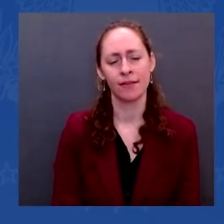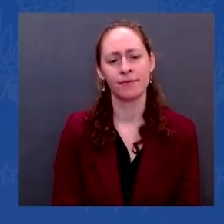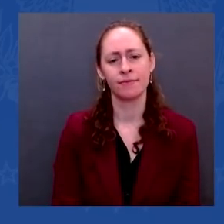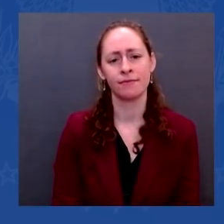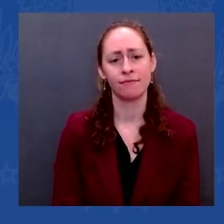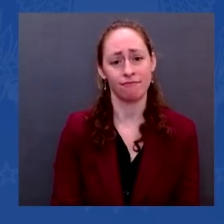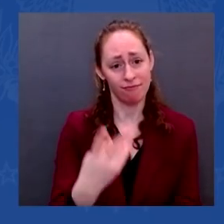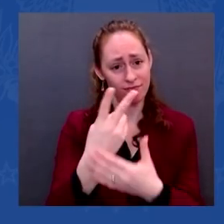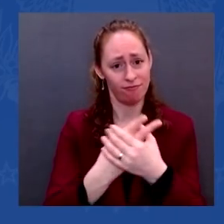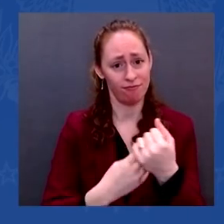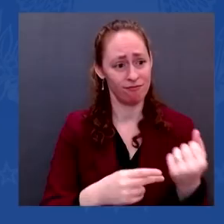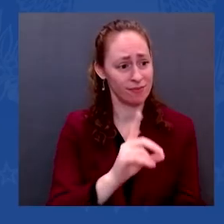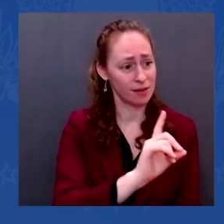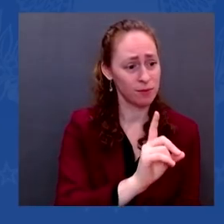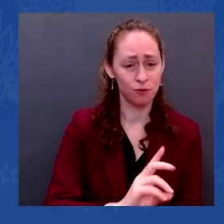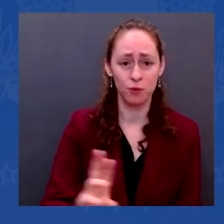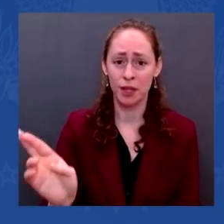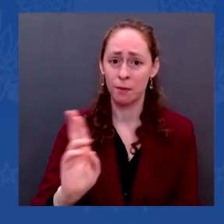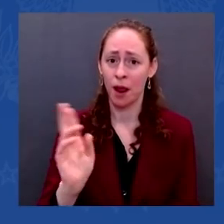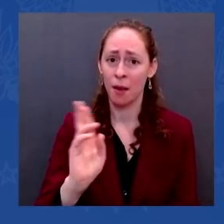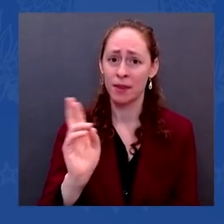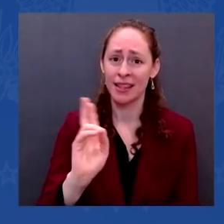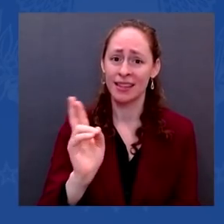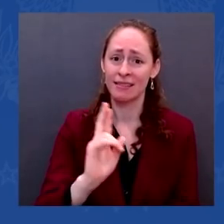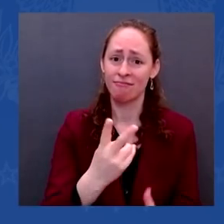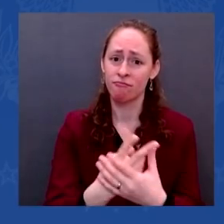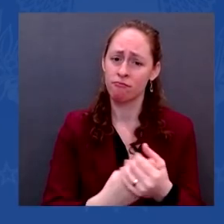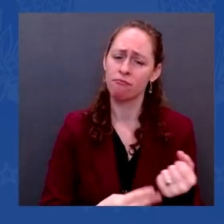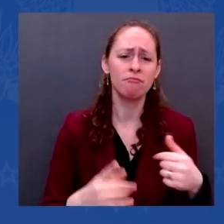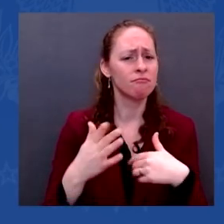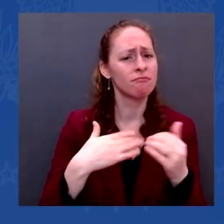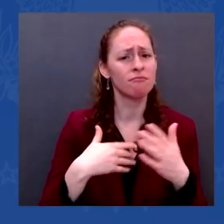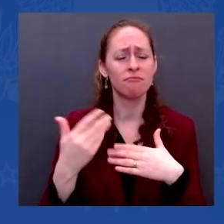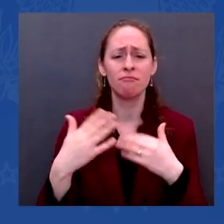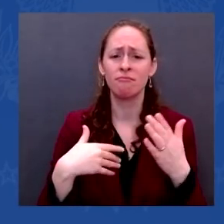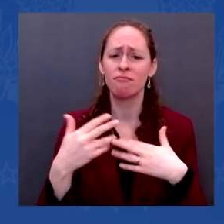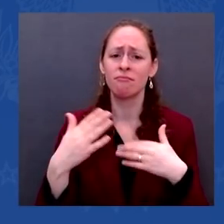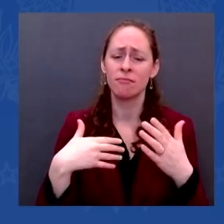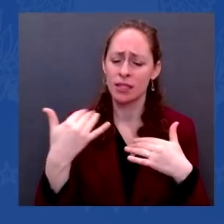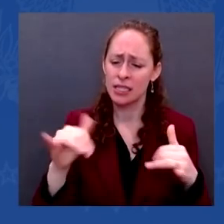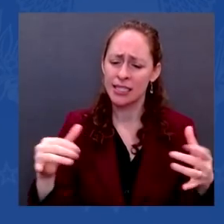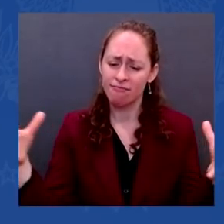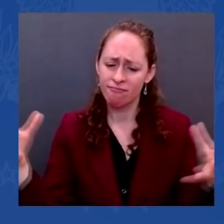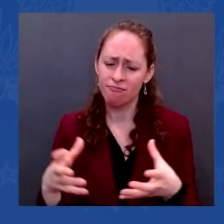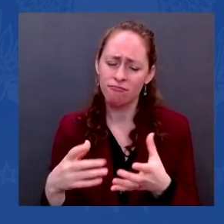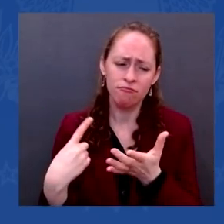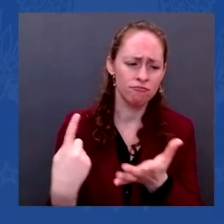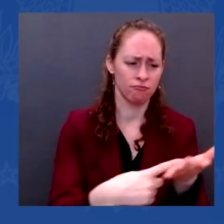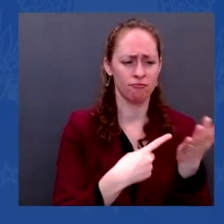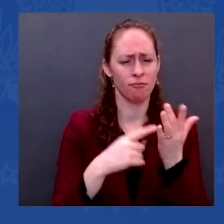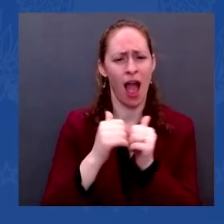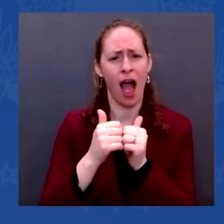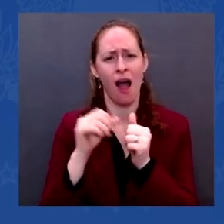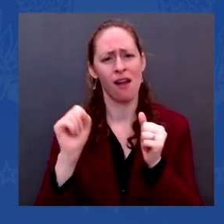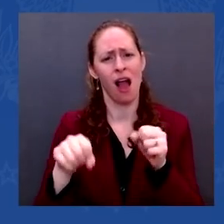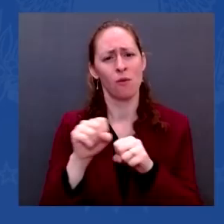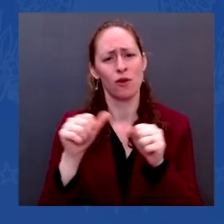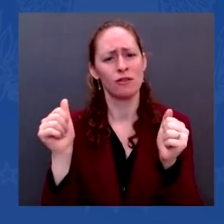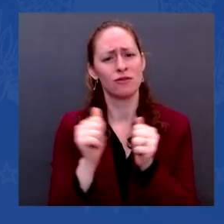I think I've said to Mitch and some of you earlier, in the last couple of years, that, you know, one of the things I don't know for sure